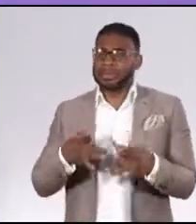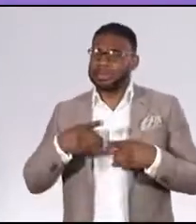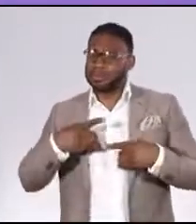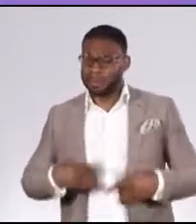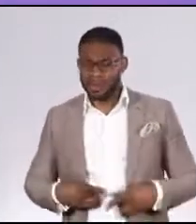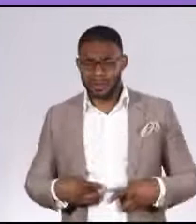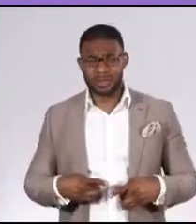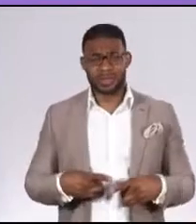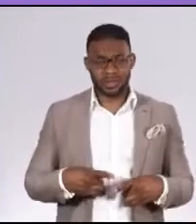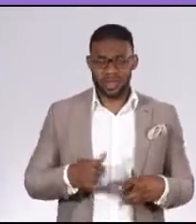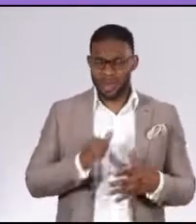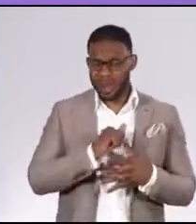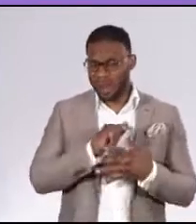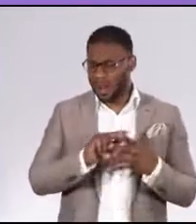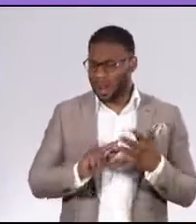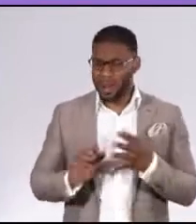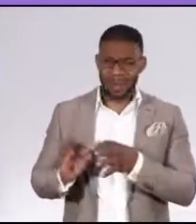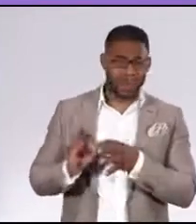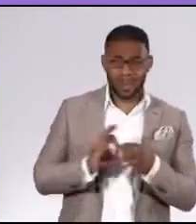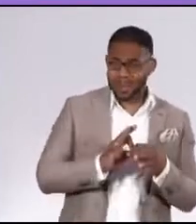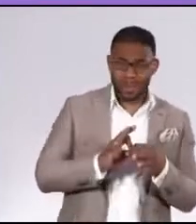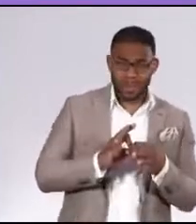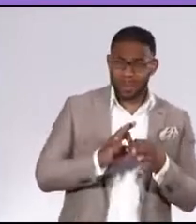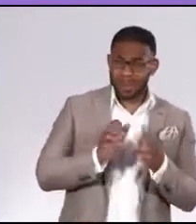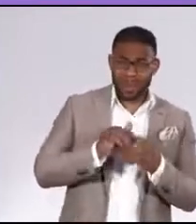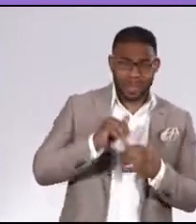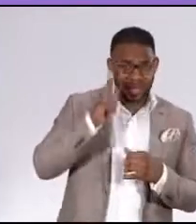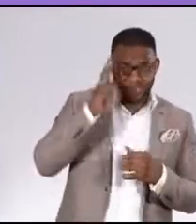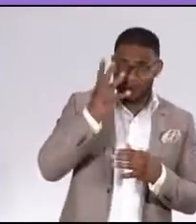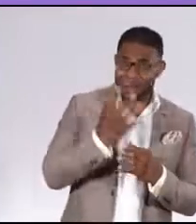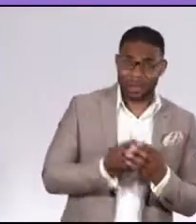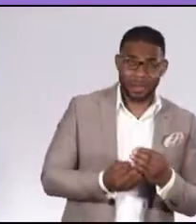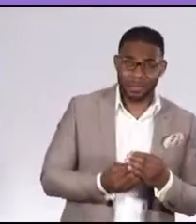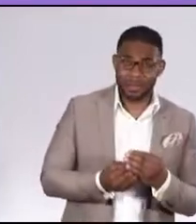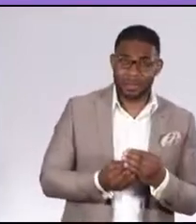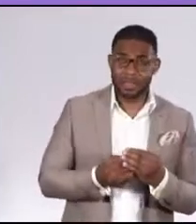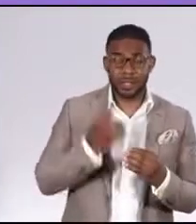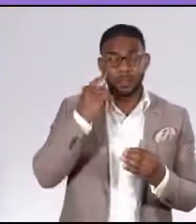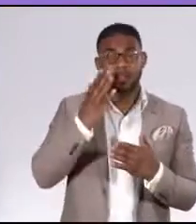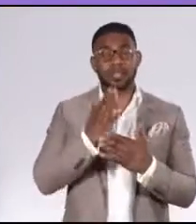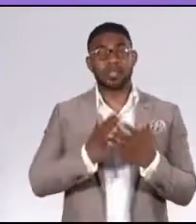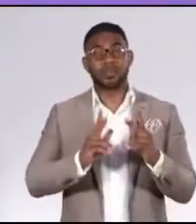which are all associated with hearing loss, and for some people with hearing loss,